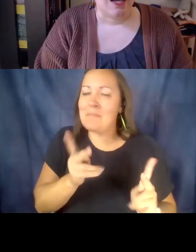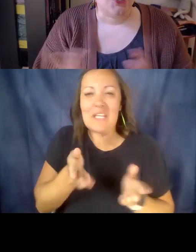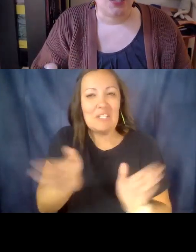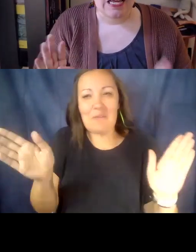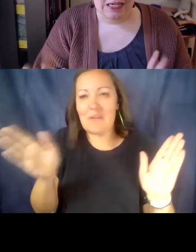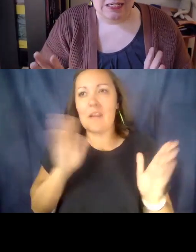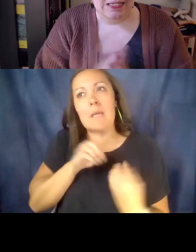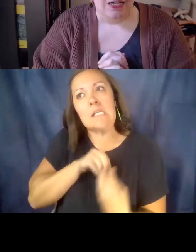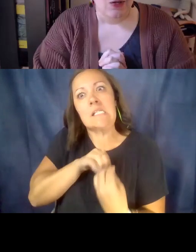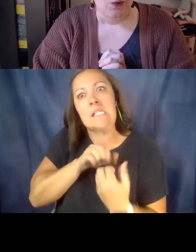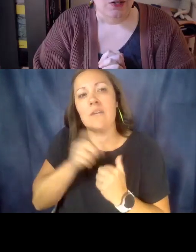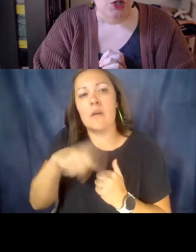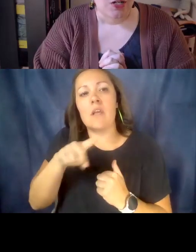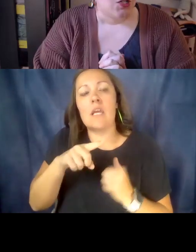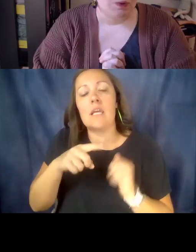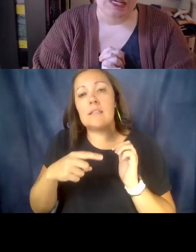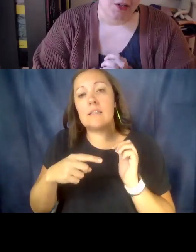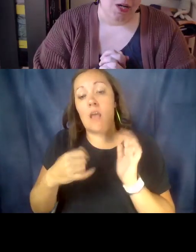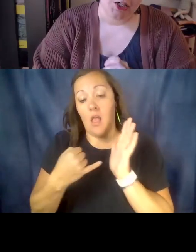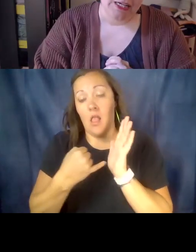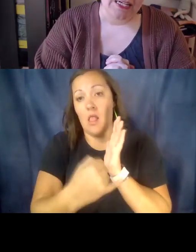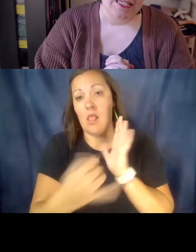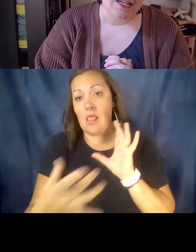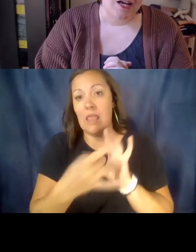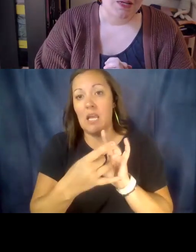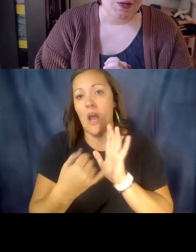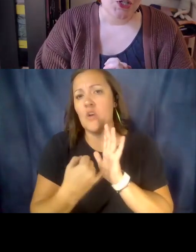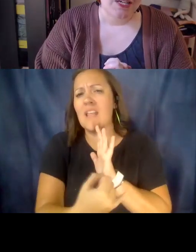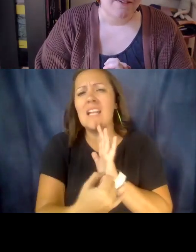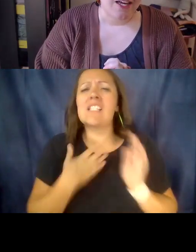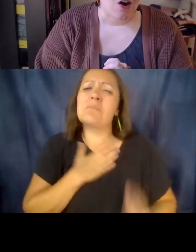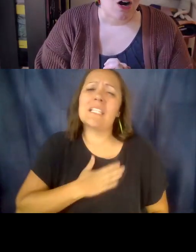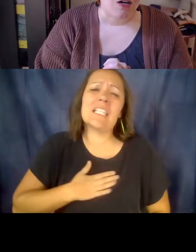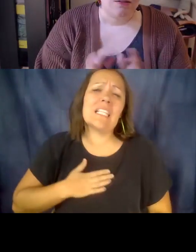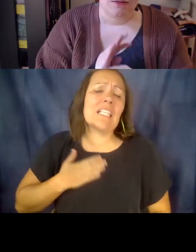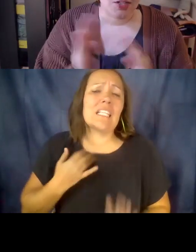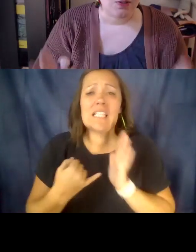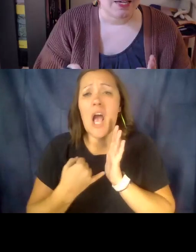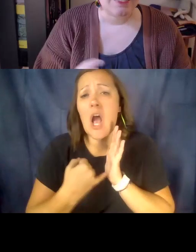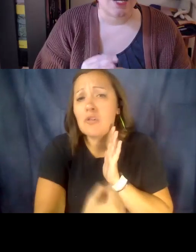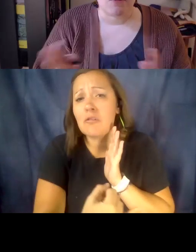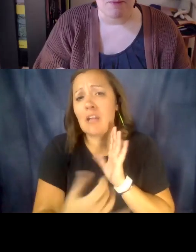underlining links which just please underline your links, especially if they are inside of a